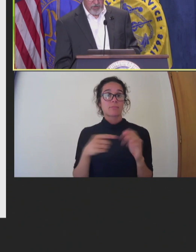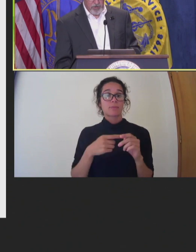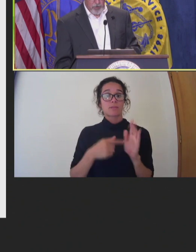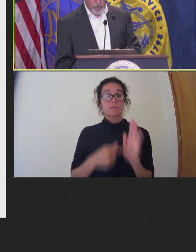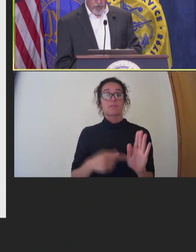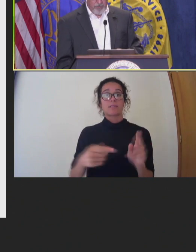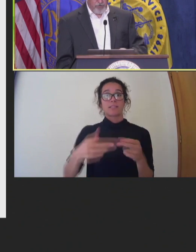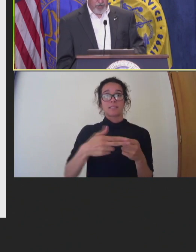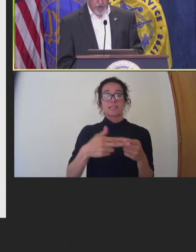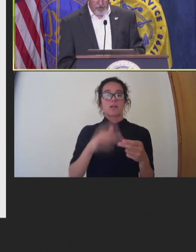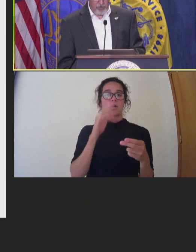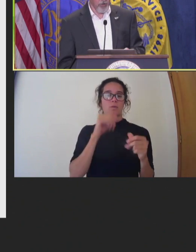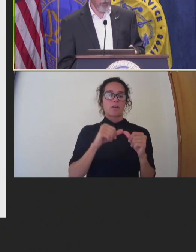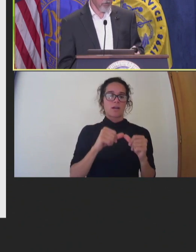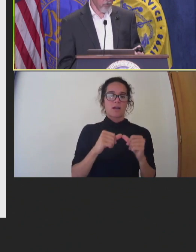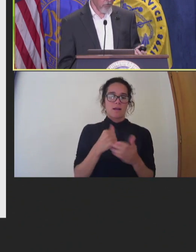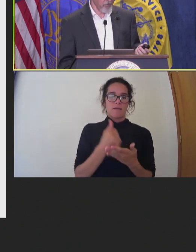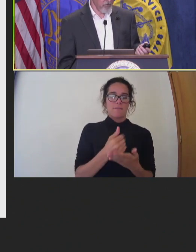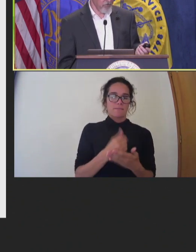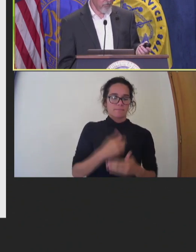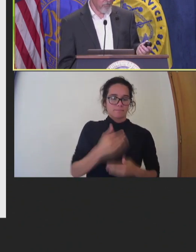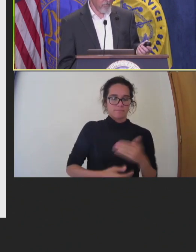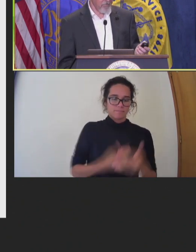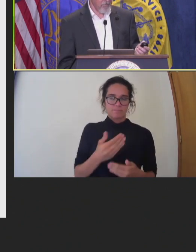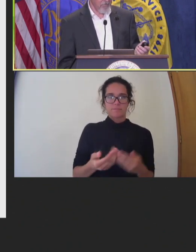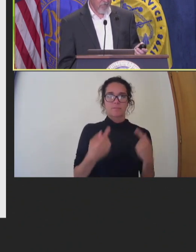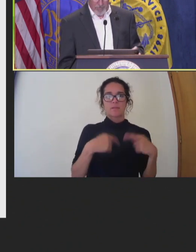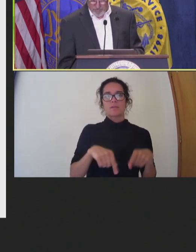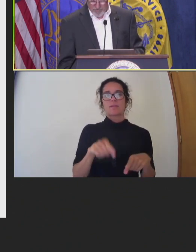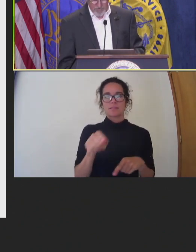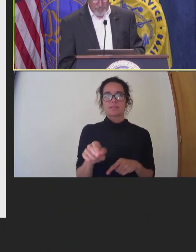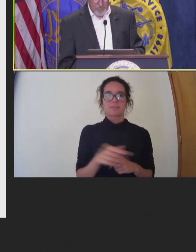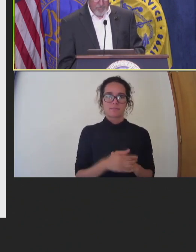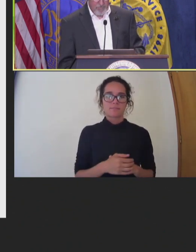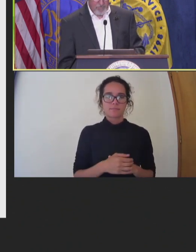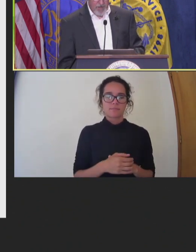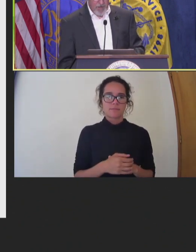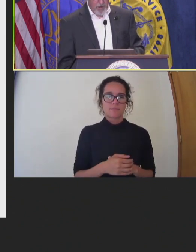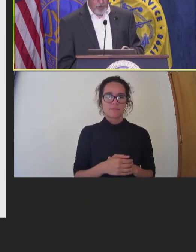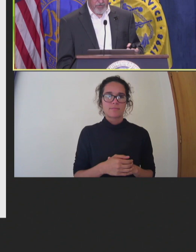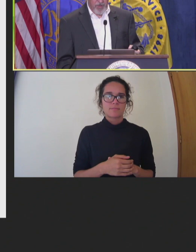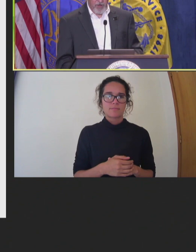including leveraging national health observances. I want to thank you for